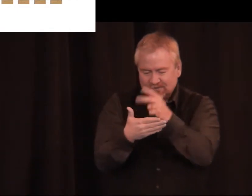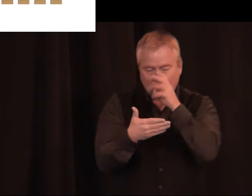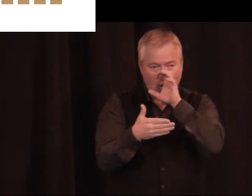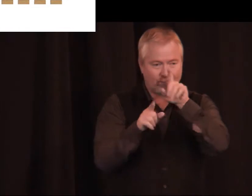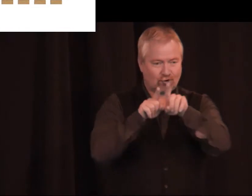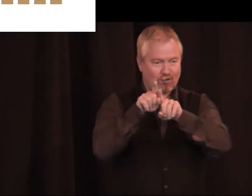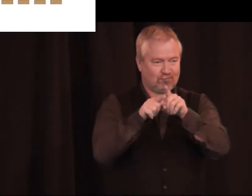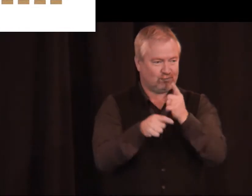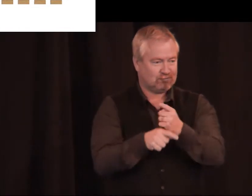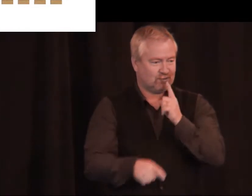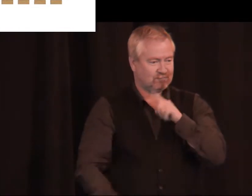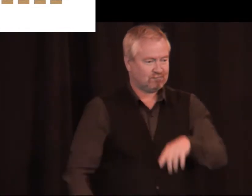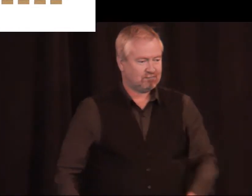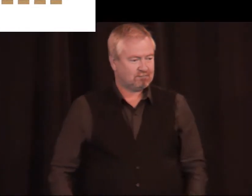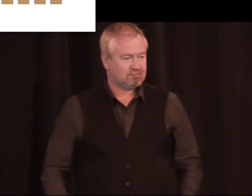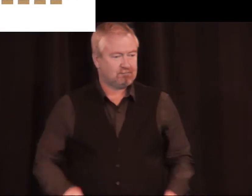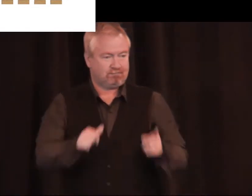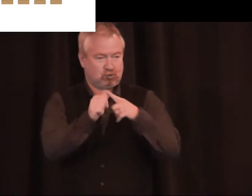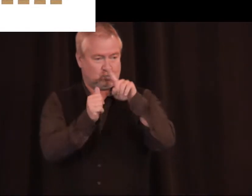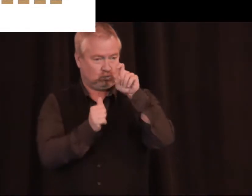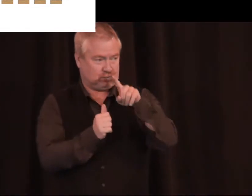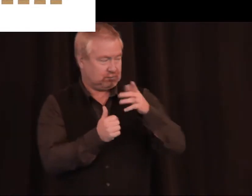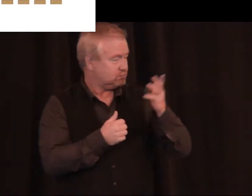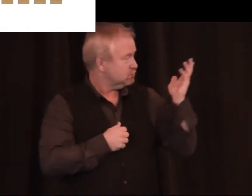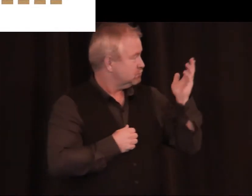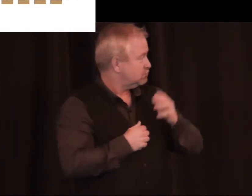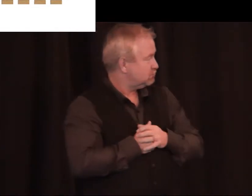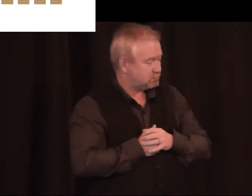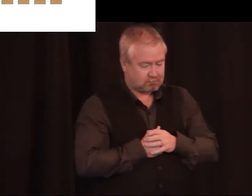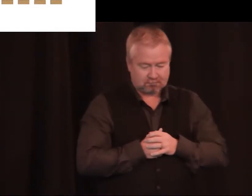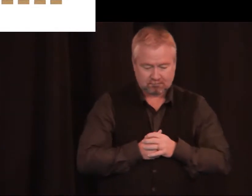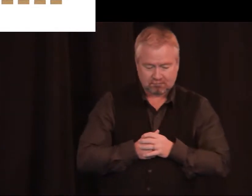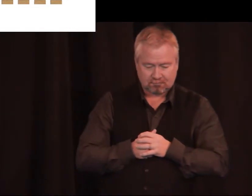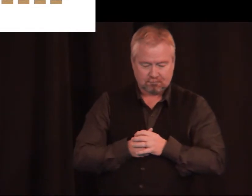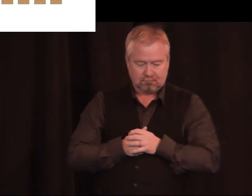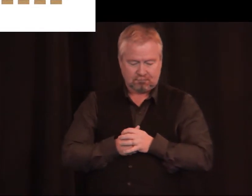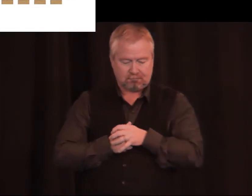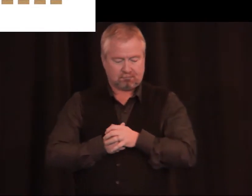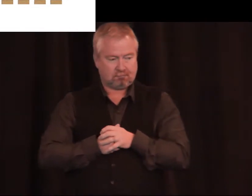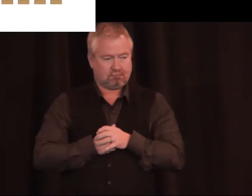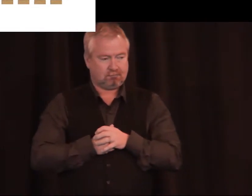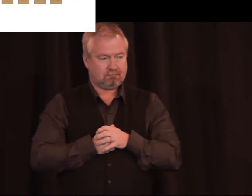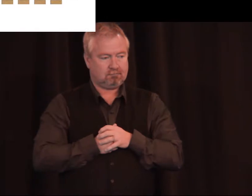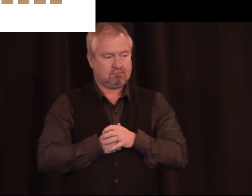And, so, the first question is, what's a limitation of looking at age of identification